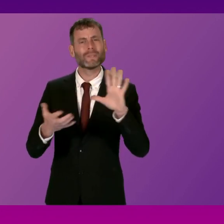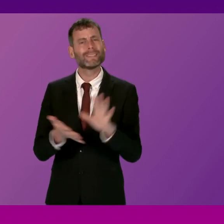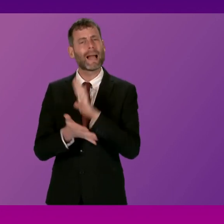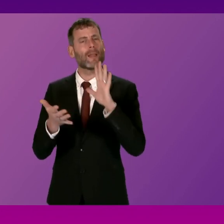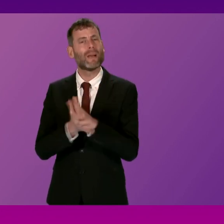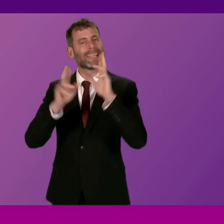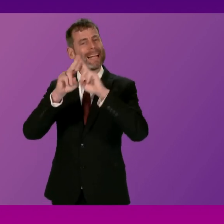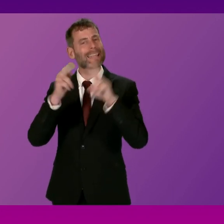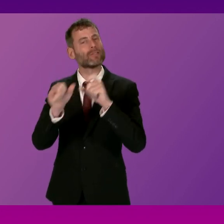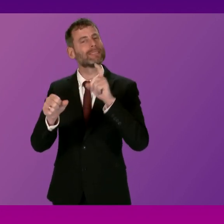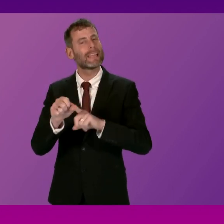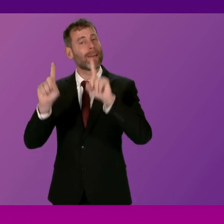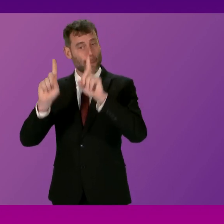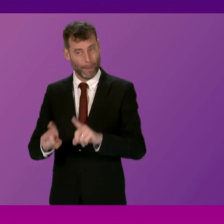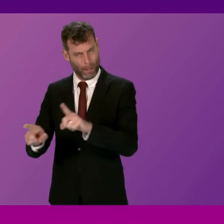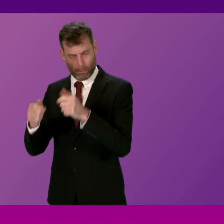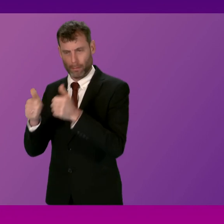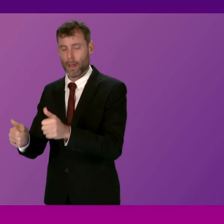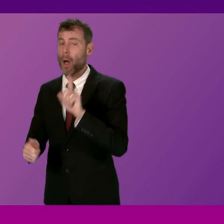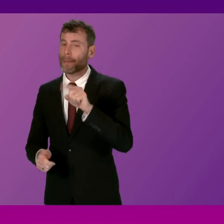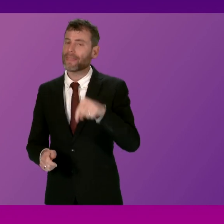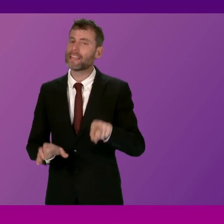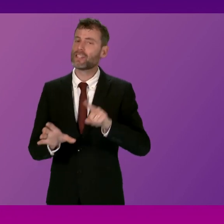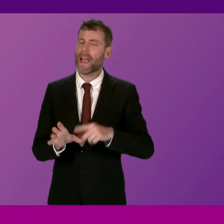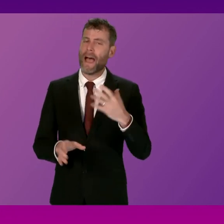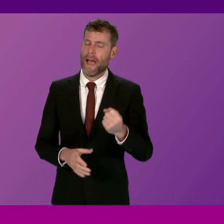However, this year sees a marked and significant change, for two reasons.